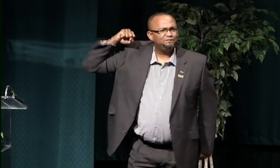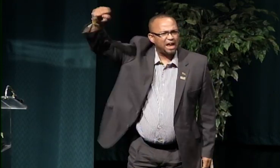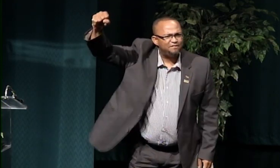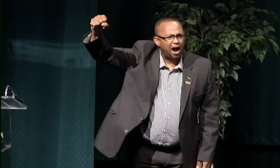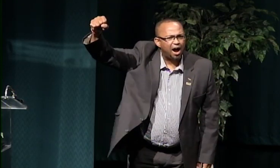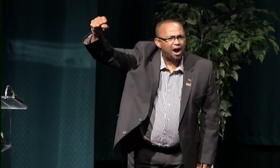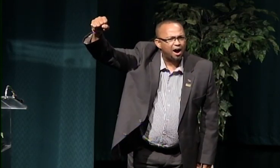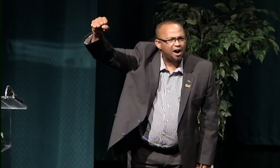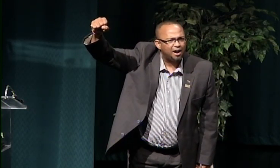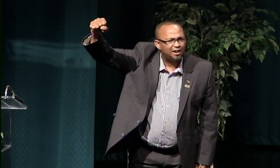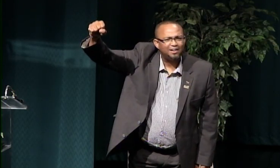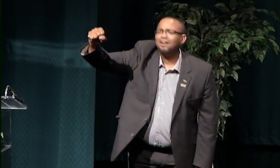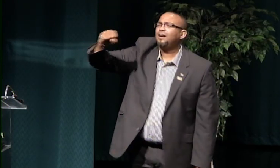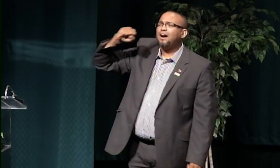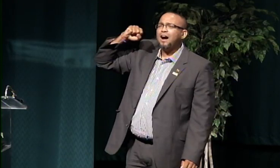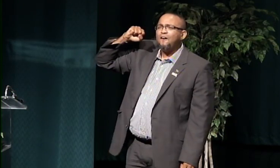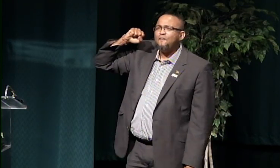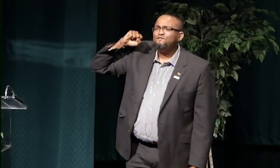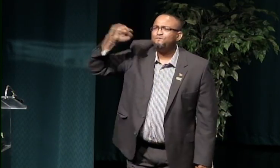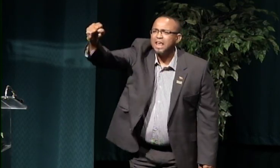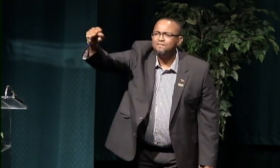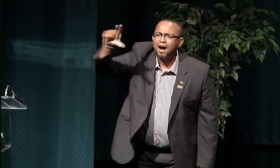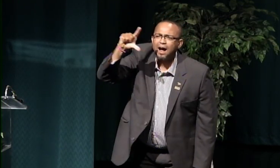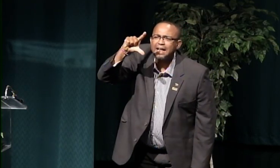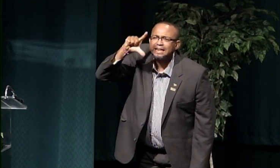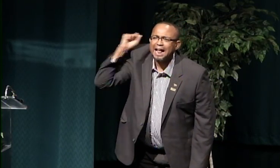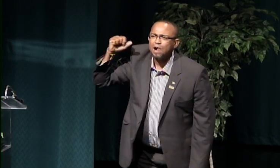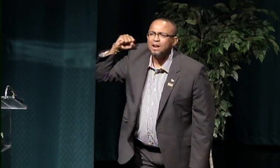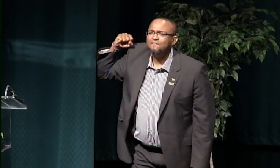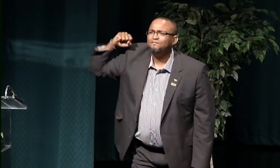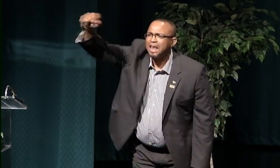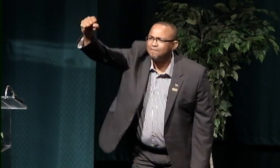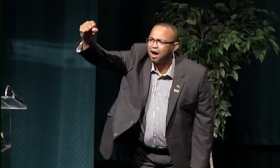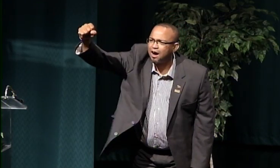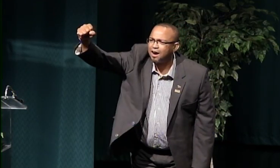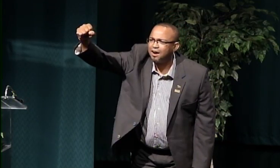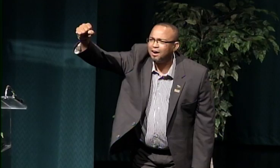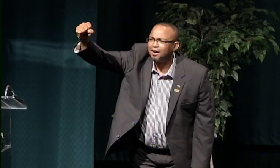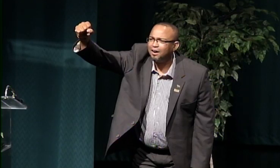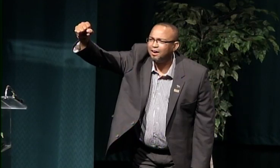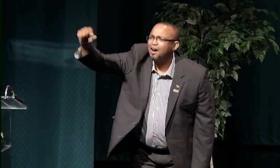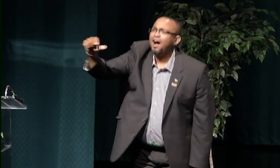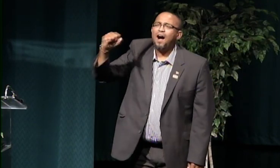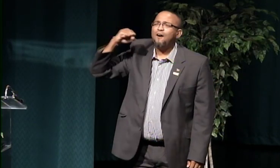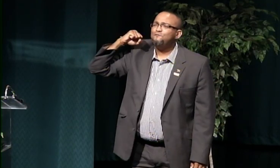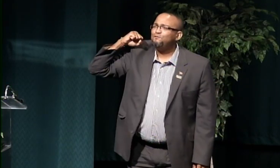Follow me! Viva! Viva Gallaudet!